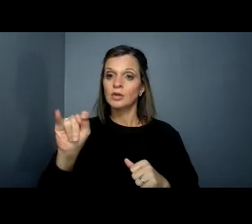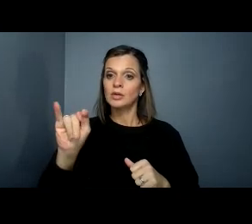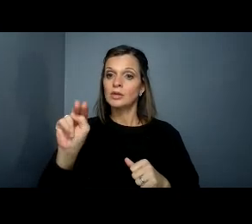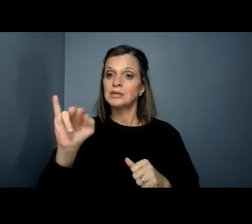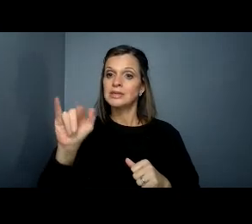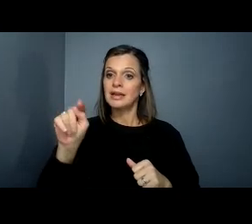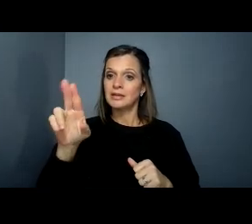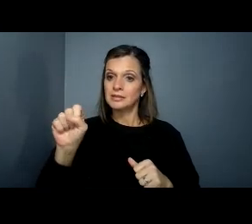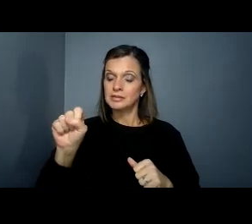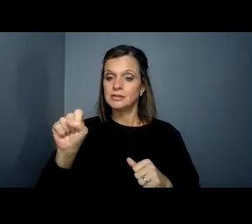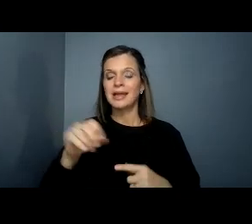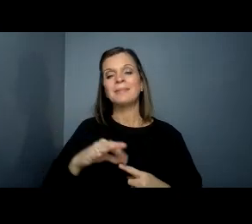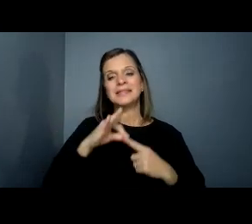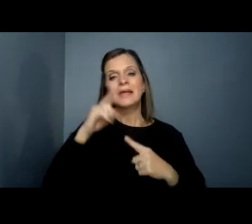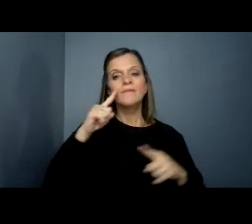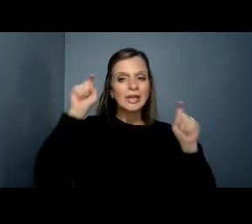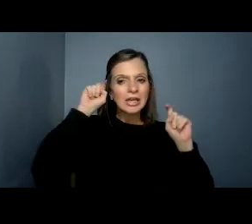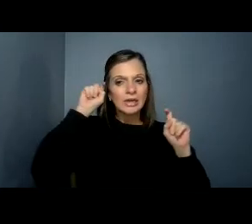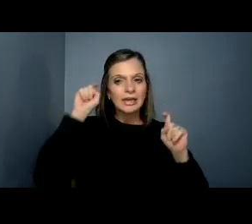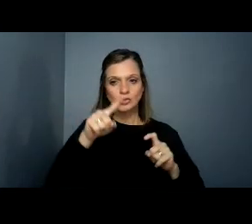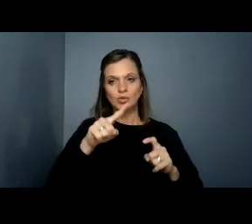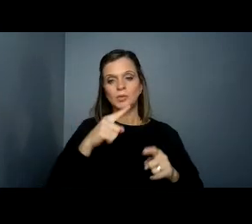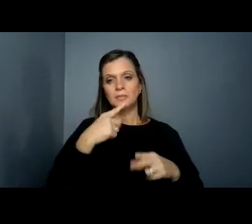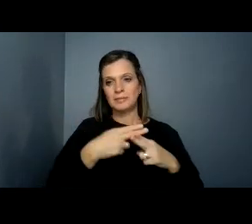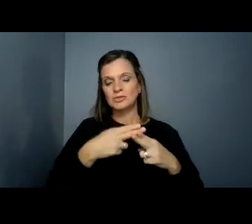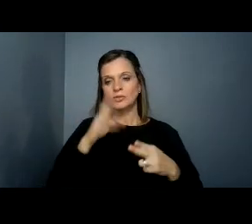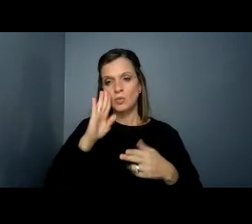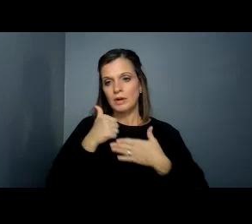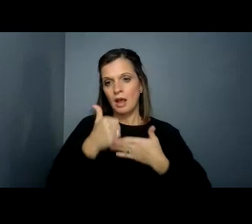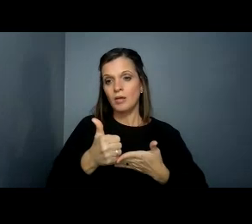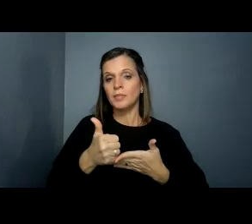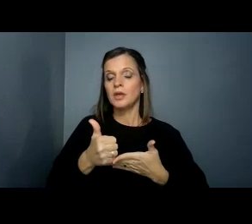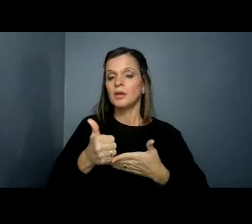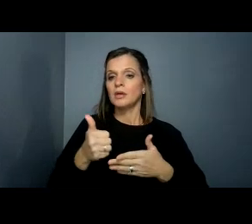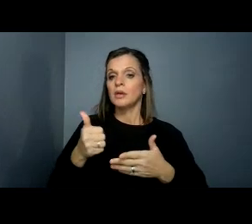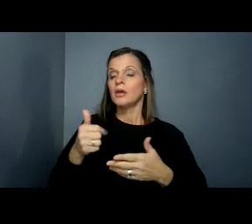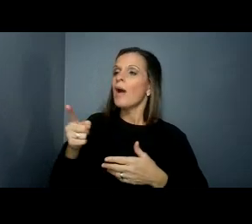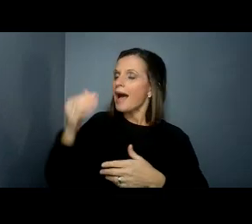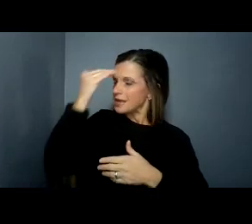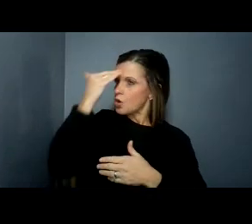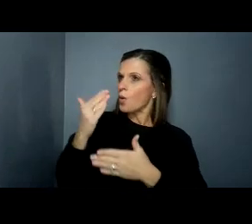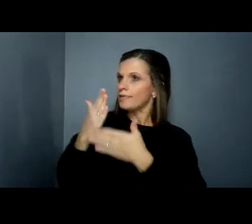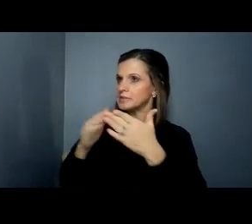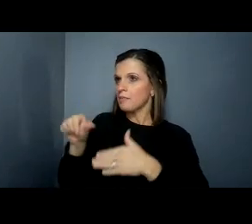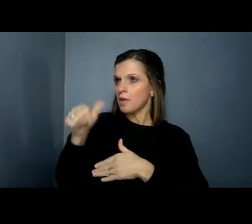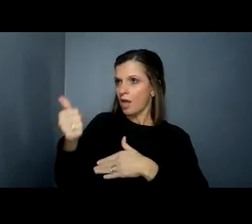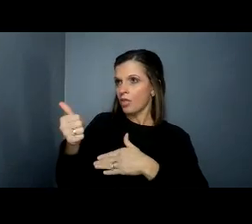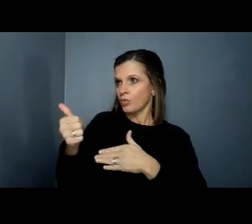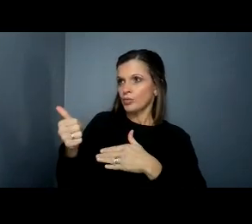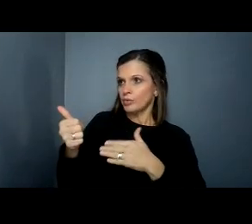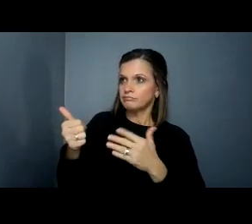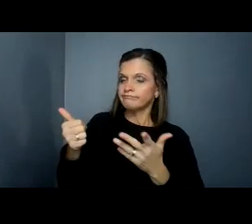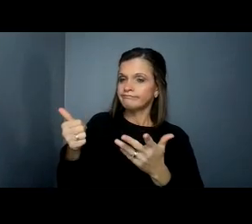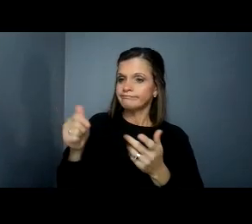Oh, I know of some, but I don't think they help. I just don't think. I I really don't think they help enough. I don't. I think there's a great